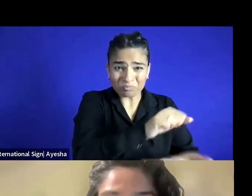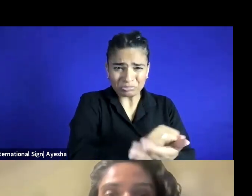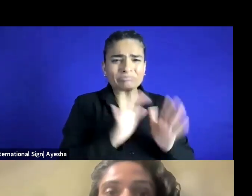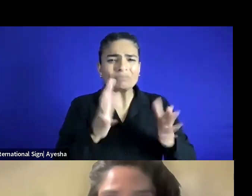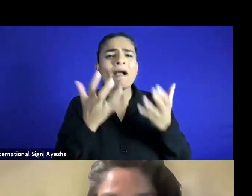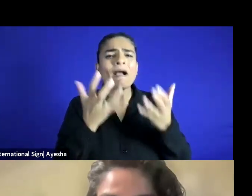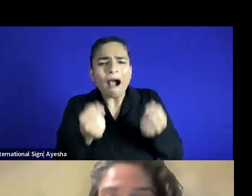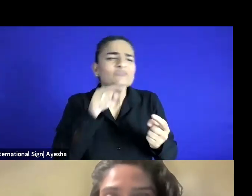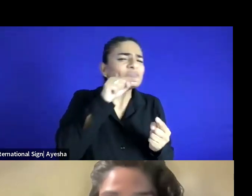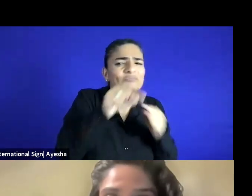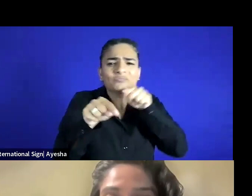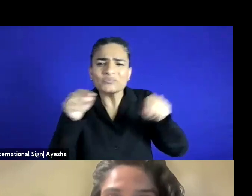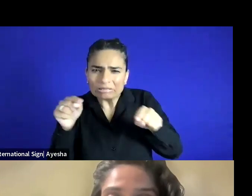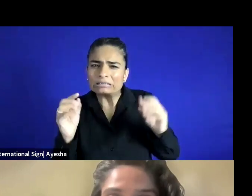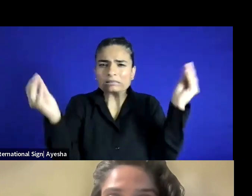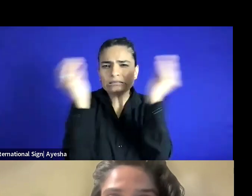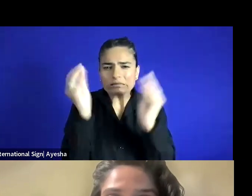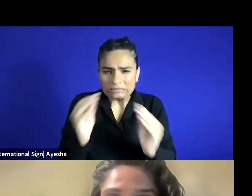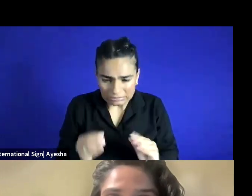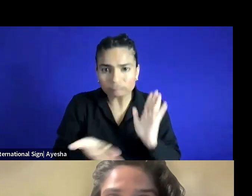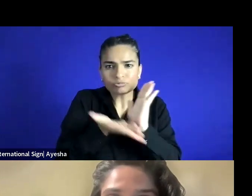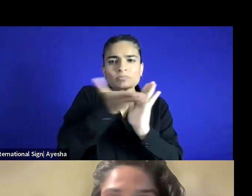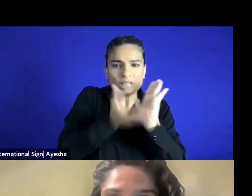and it would be nice if you come back to the platform from time to time